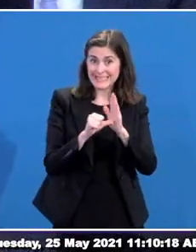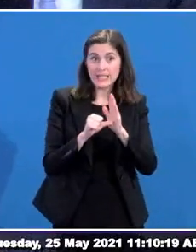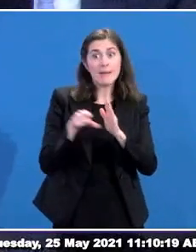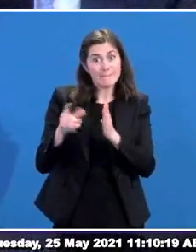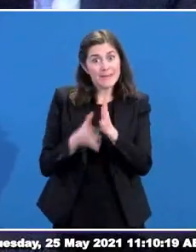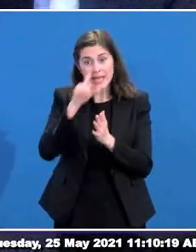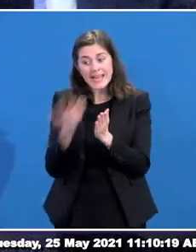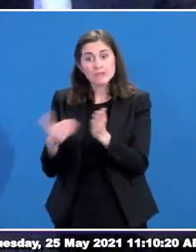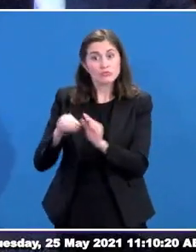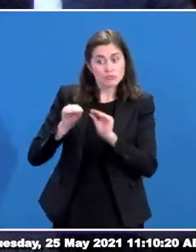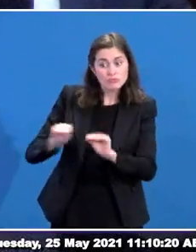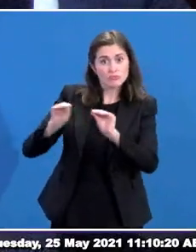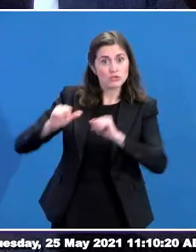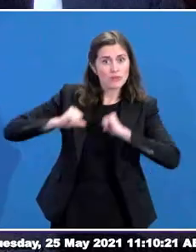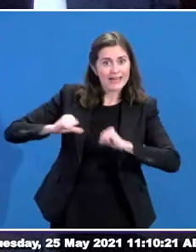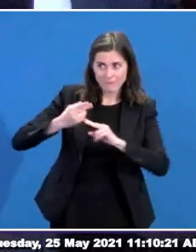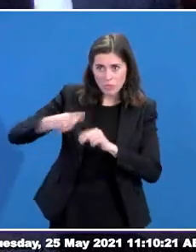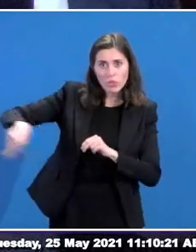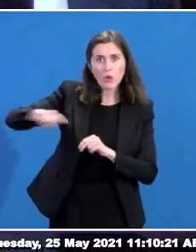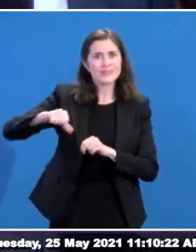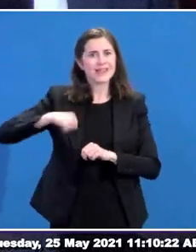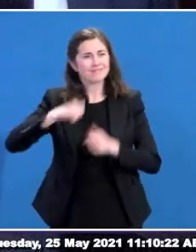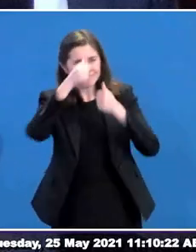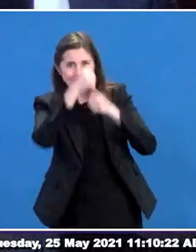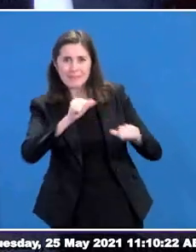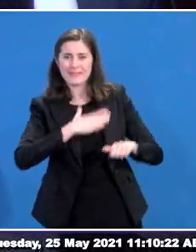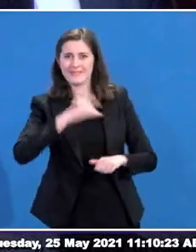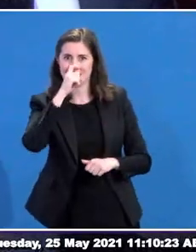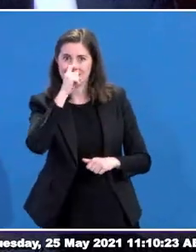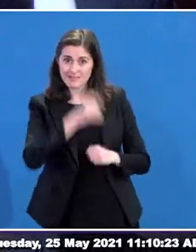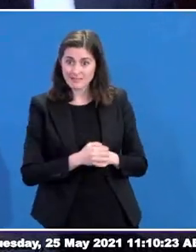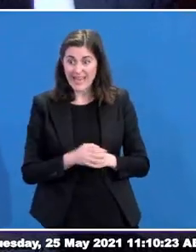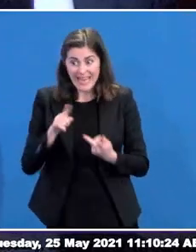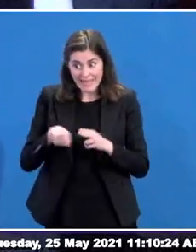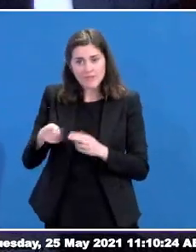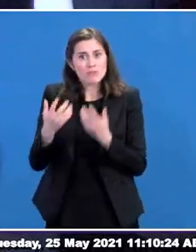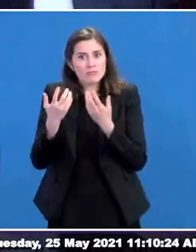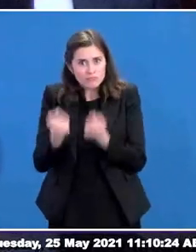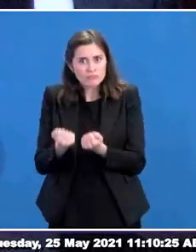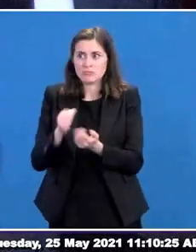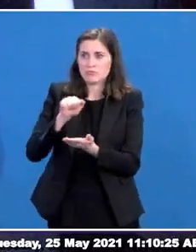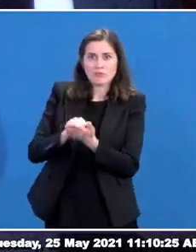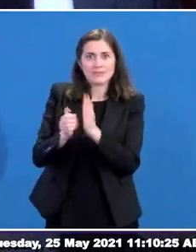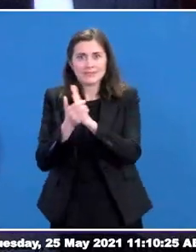or oversight framework to achieve it. With the right support, I hope that Melissa can be both